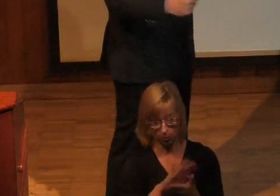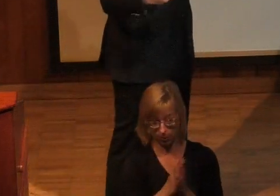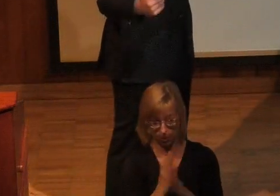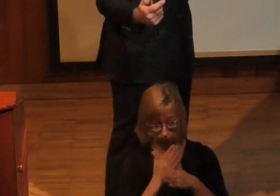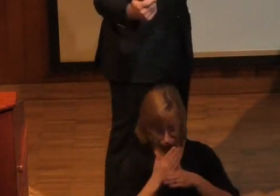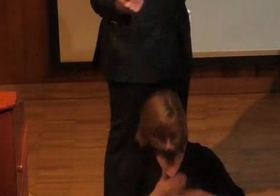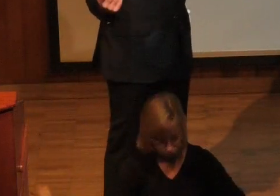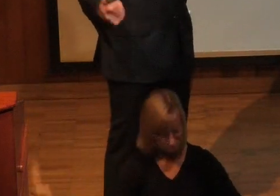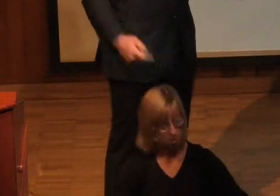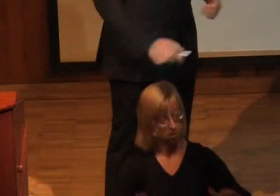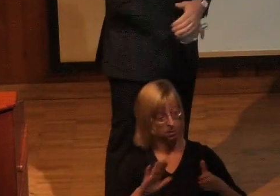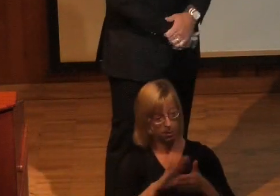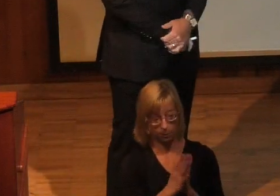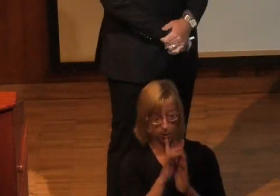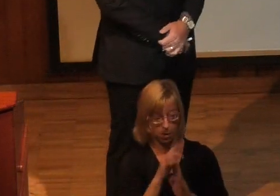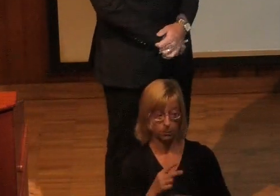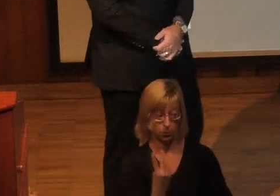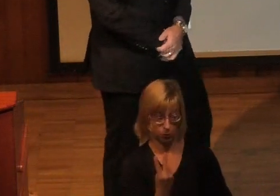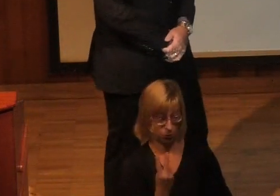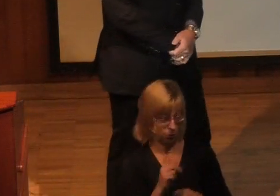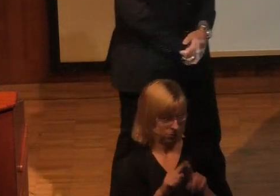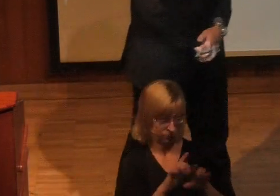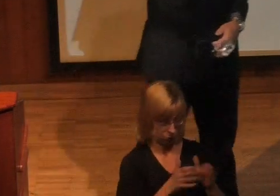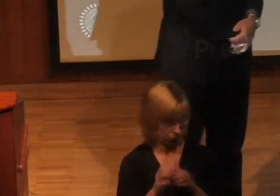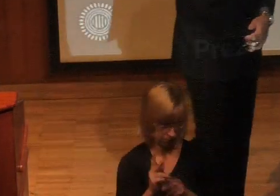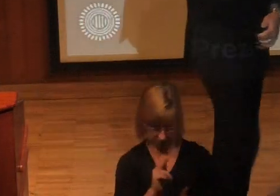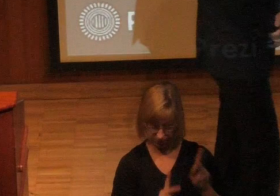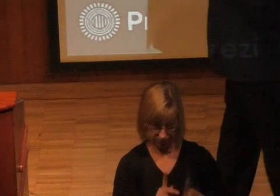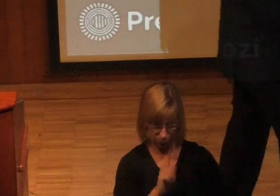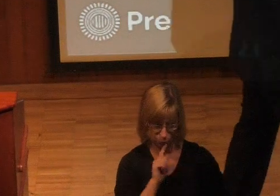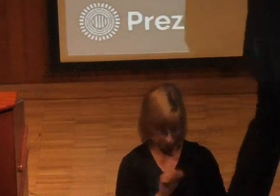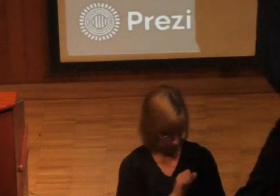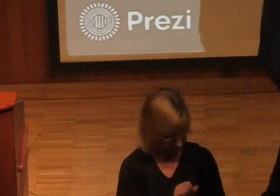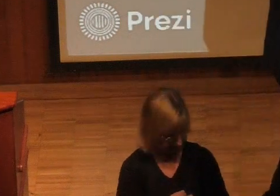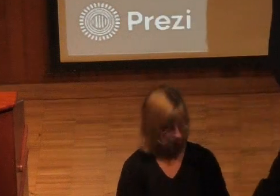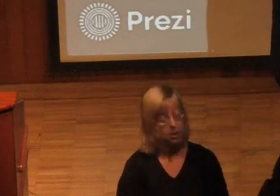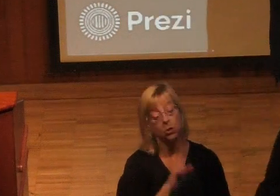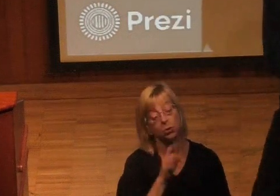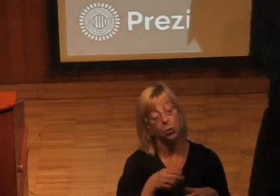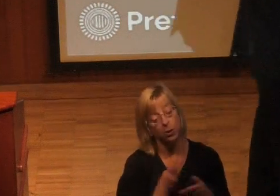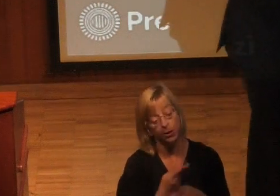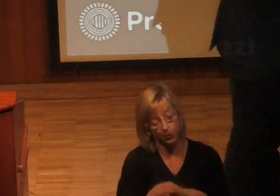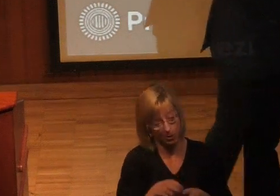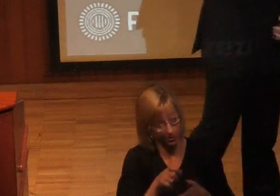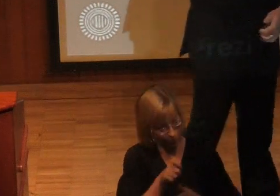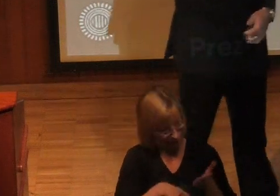that we would become, essentially, two species of people. So, he used this opportunity to talk about his own reality